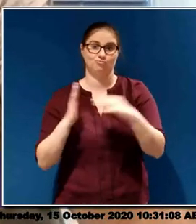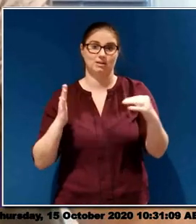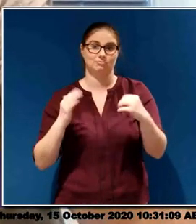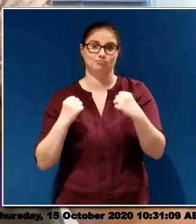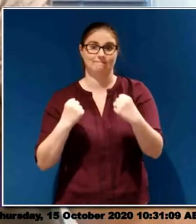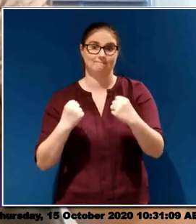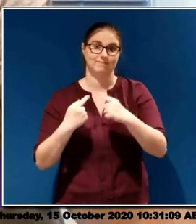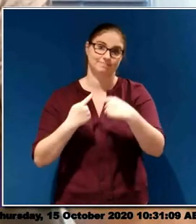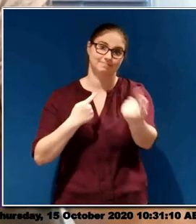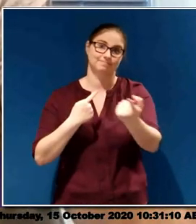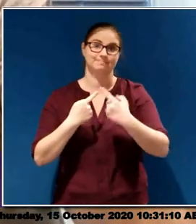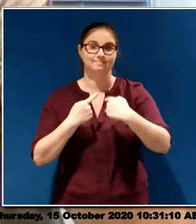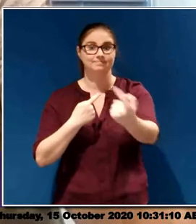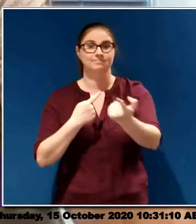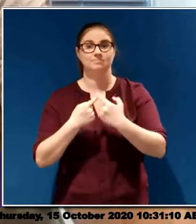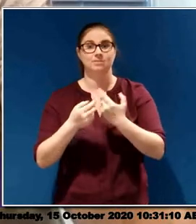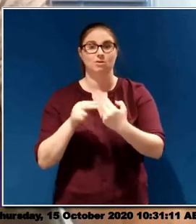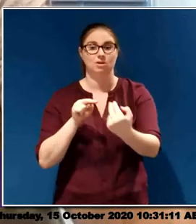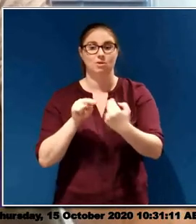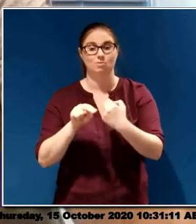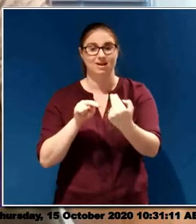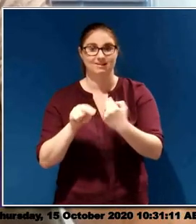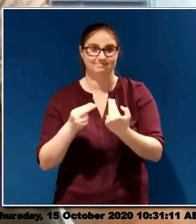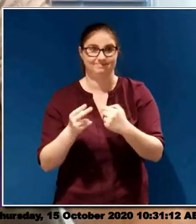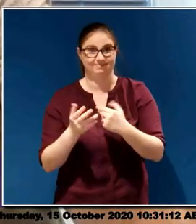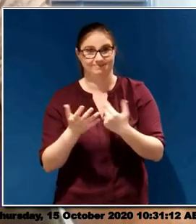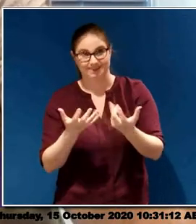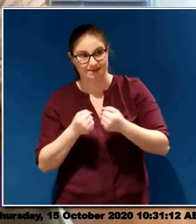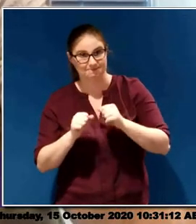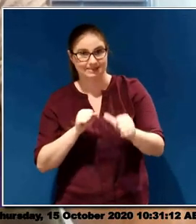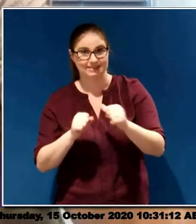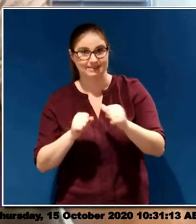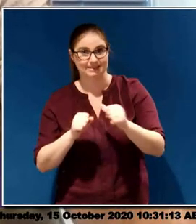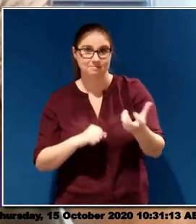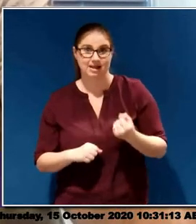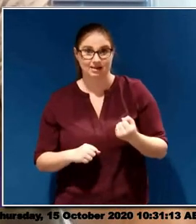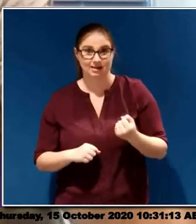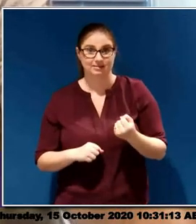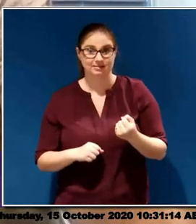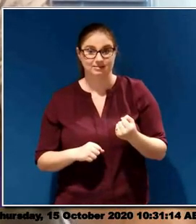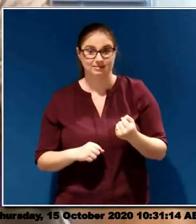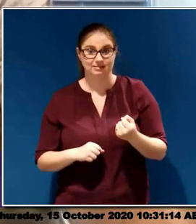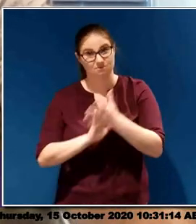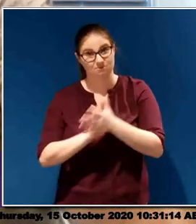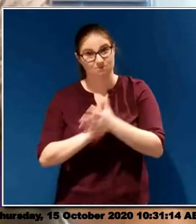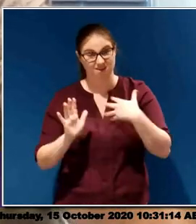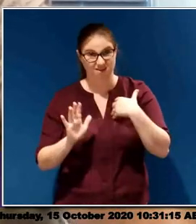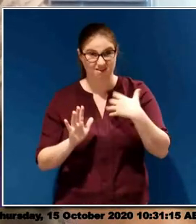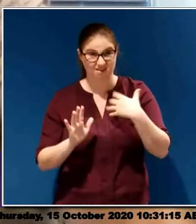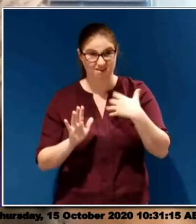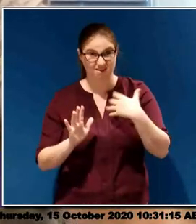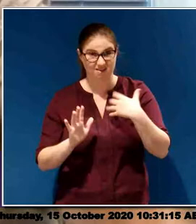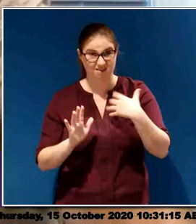and I had to stay away and sleep in the truck there through the week and that was really tough.